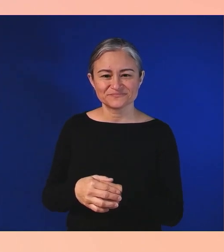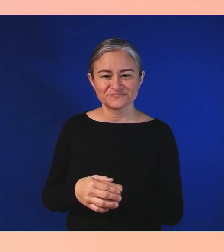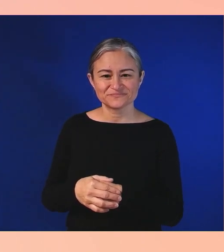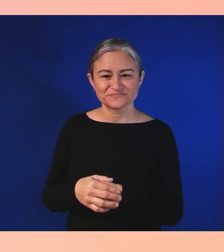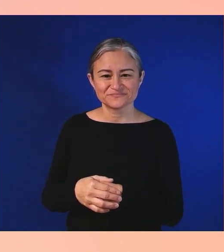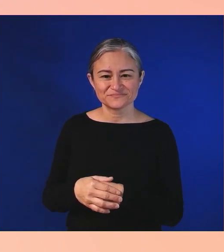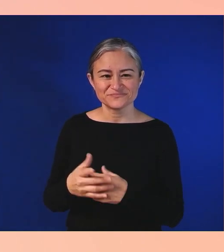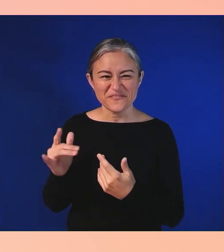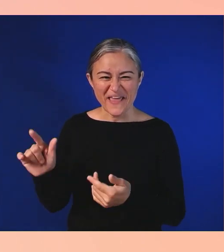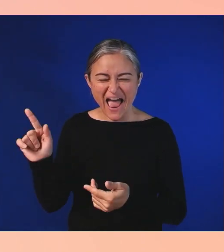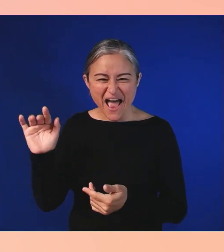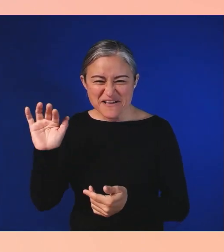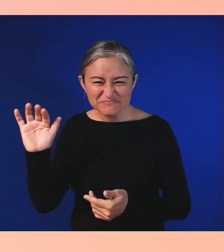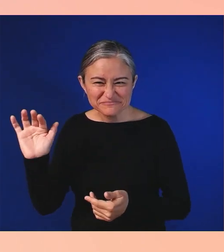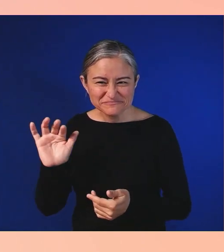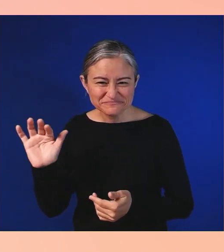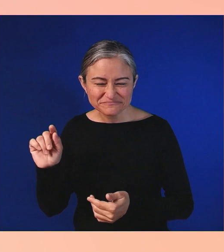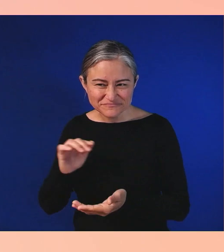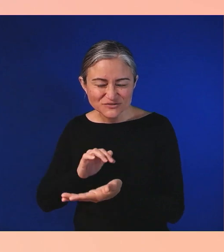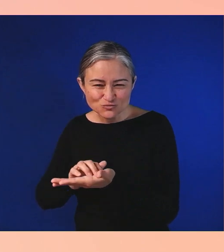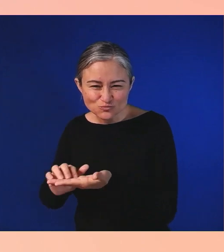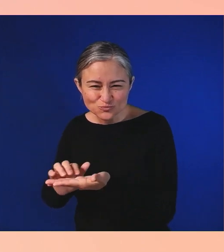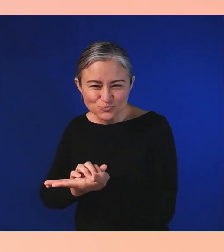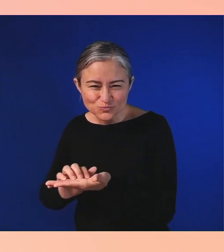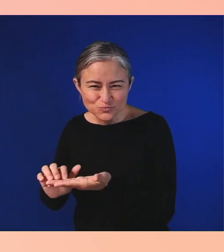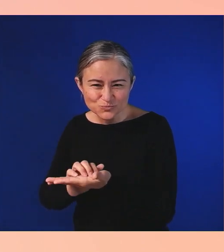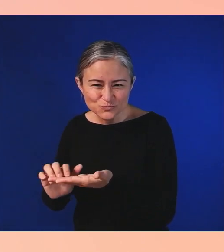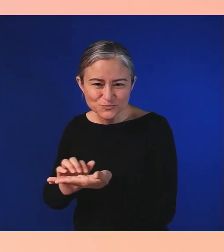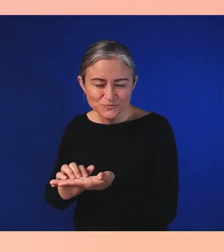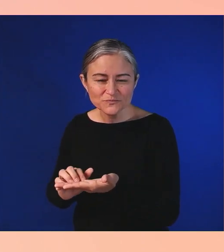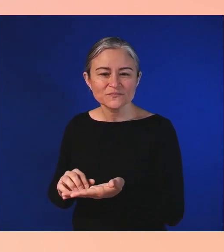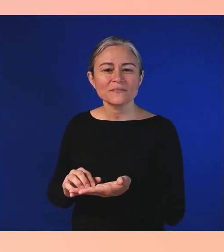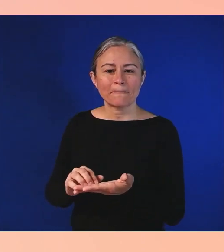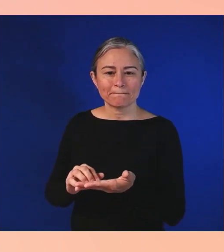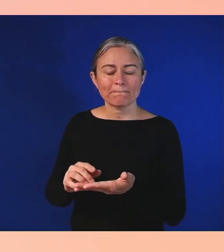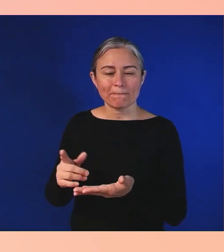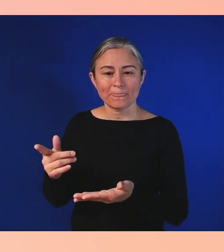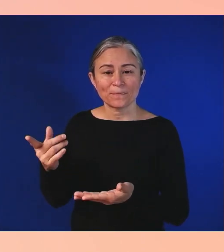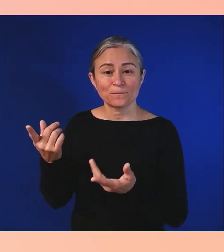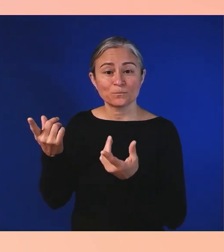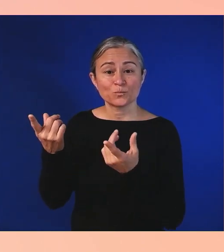There is a collapsed region here, I'll show you how the screen reader read the line for